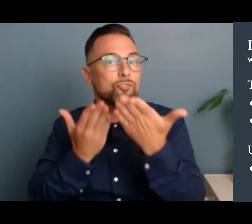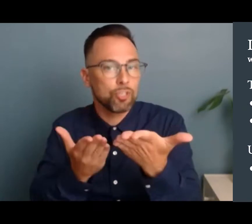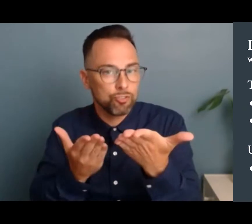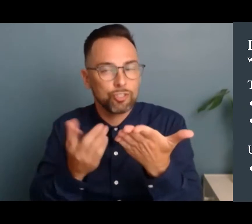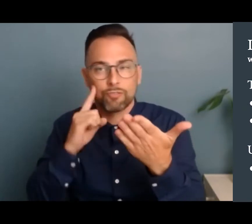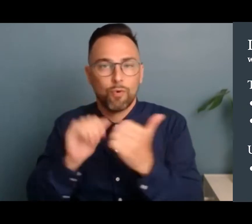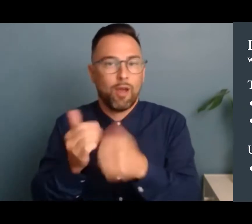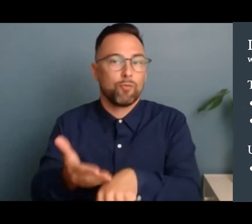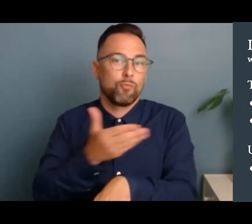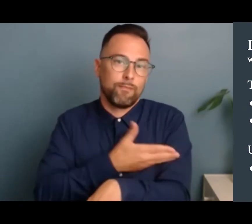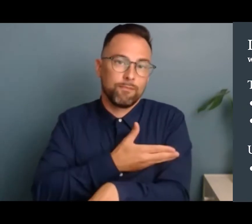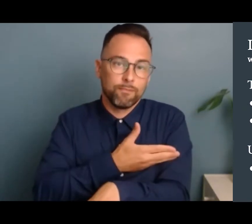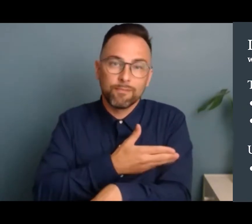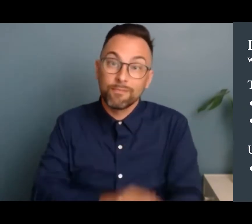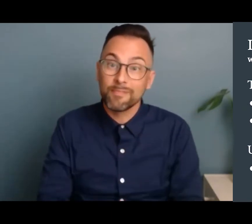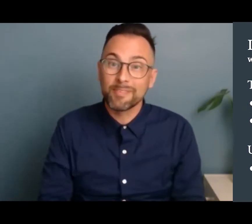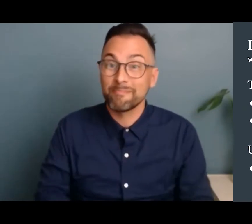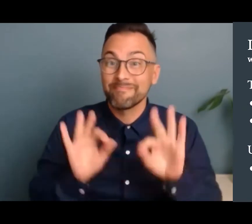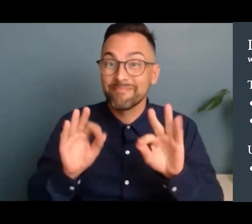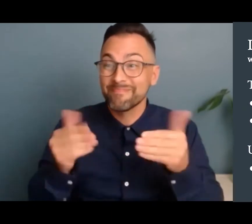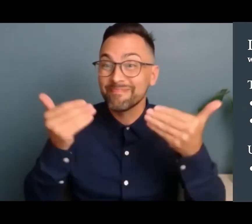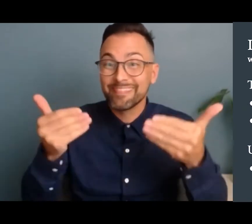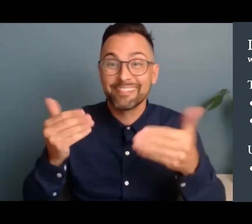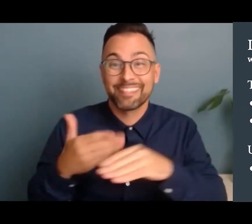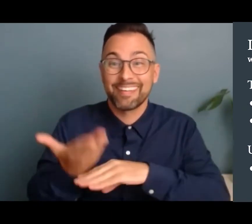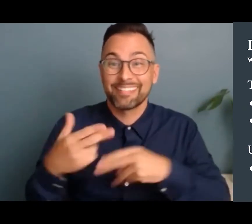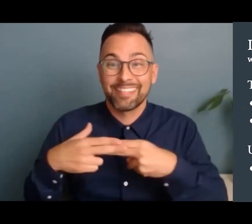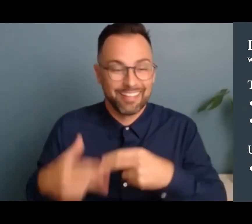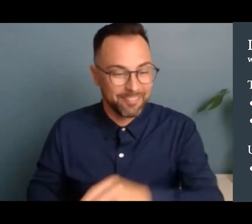some recommendations or suggestions for improvement. With that, we'll move on to the next slide.